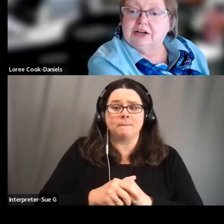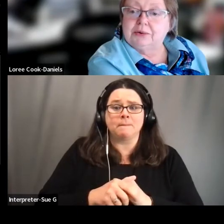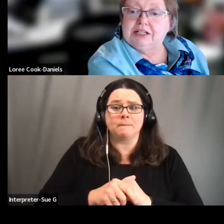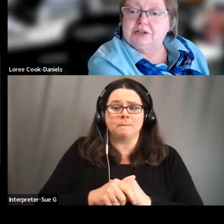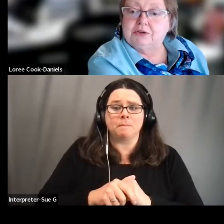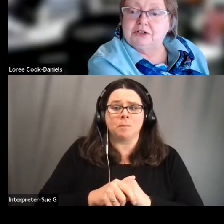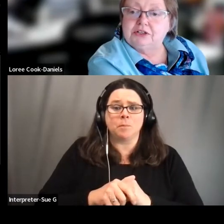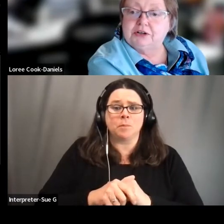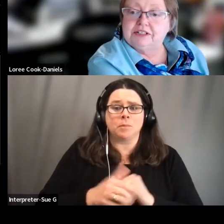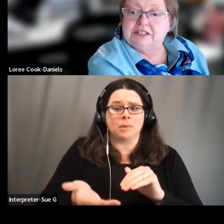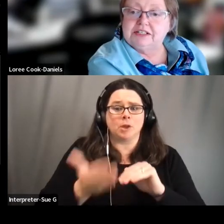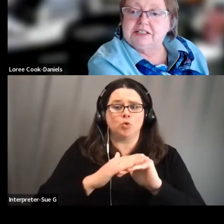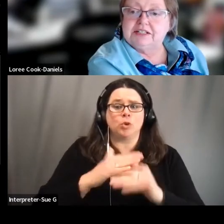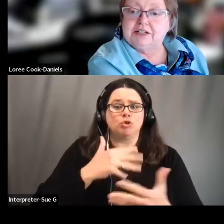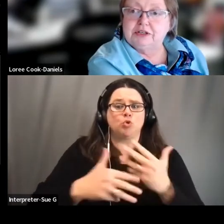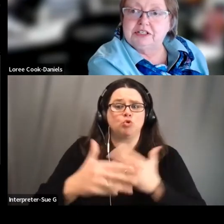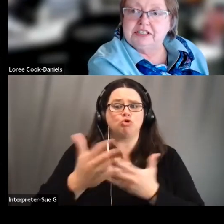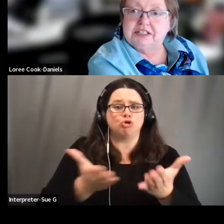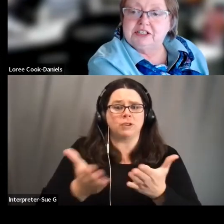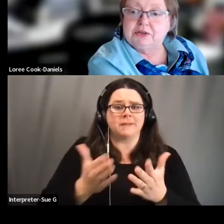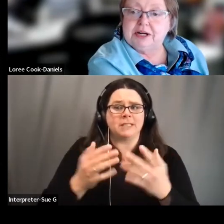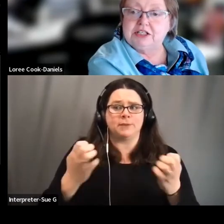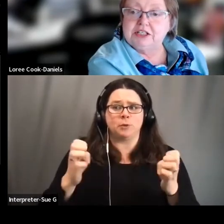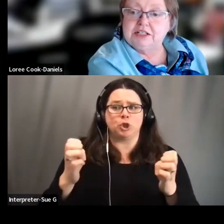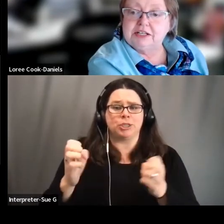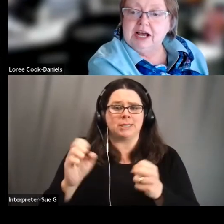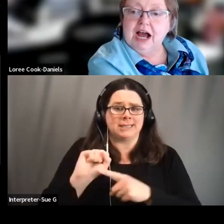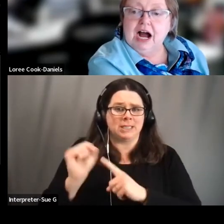Increase social services in emergency situations.